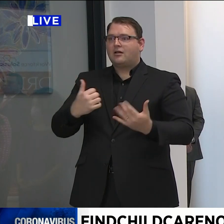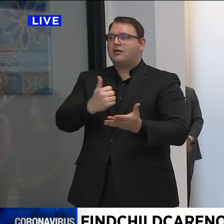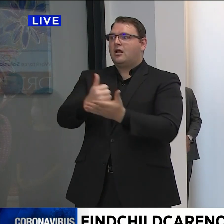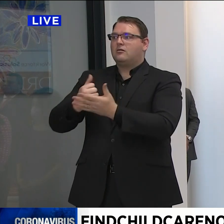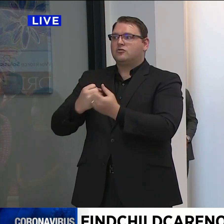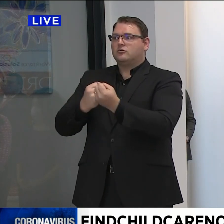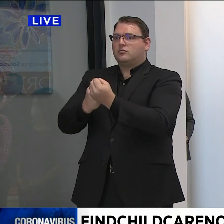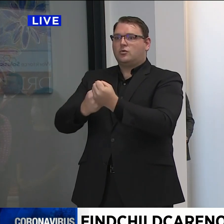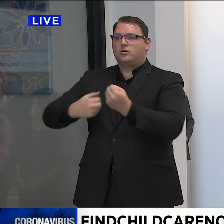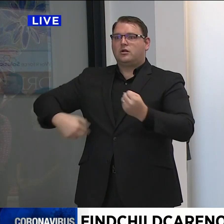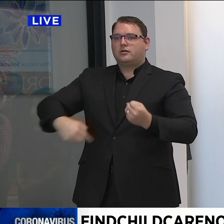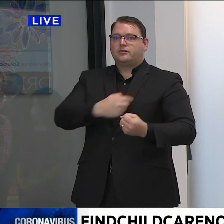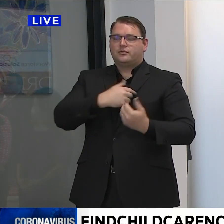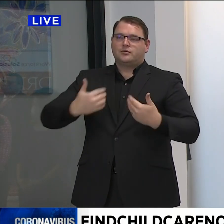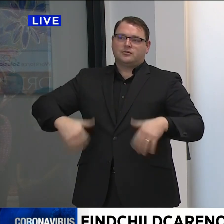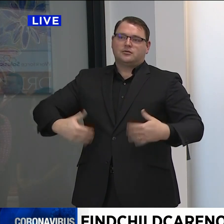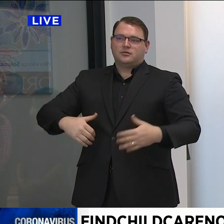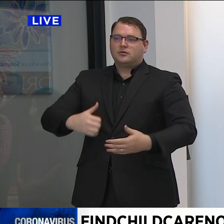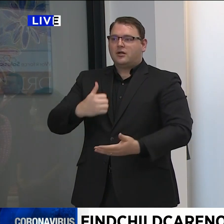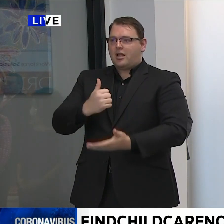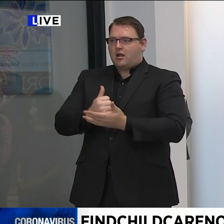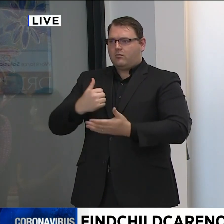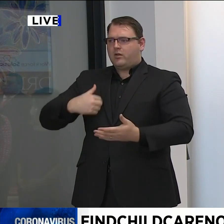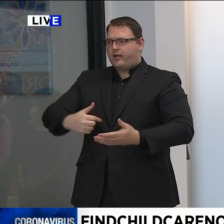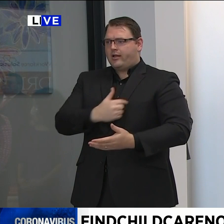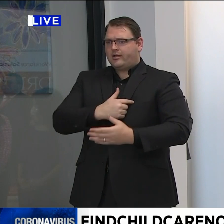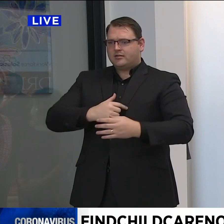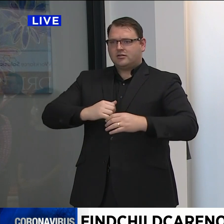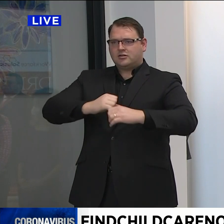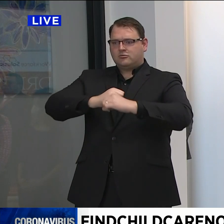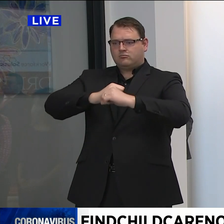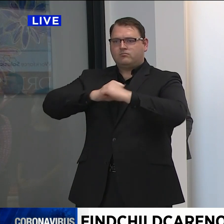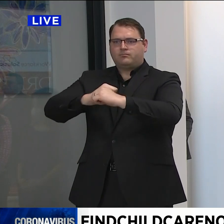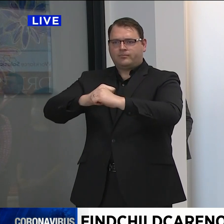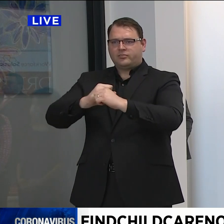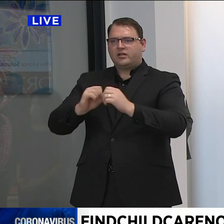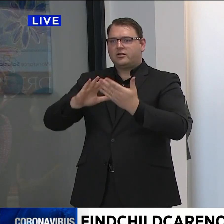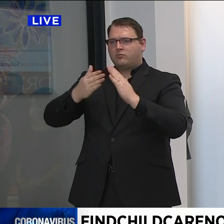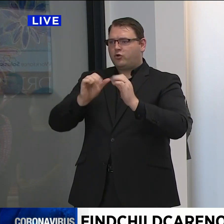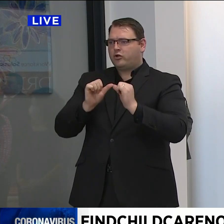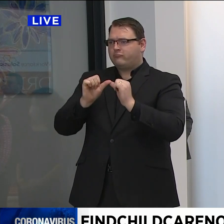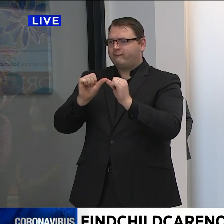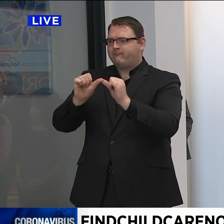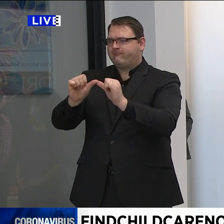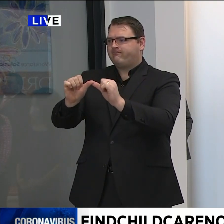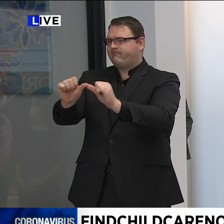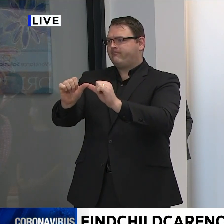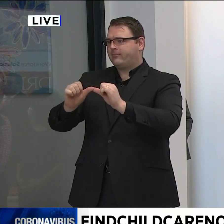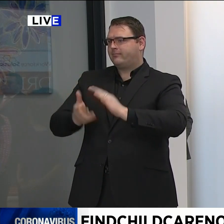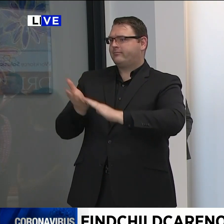financial assistance will also apply directly will get support apply directly will get support and access in the financial and access in the financial systems that the clip that systems that the clip that qualify for the social workers